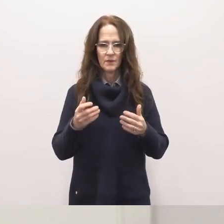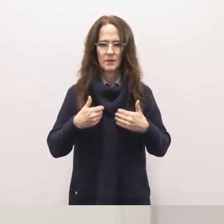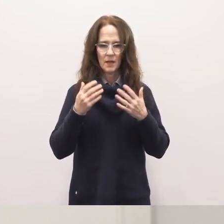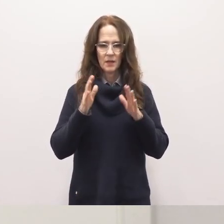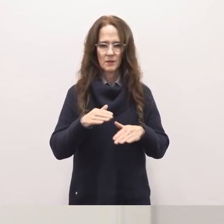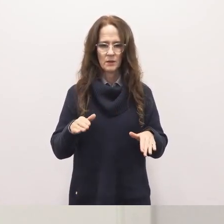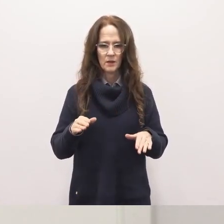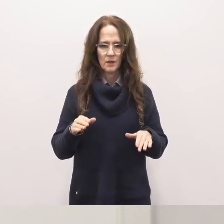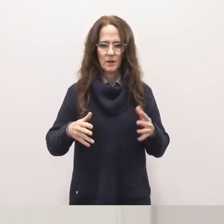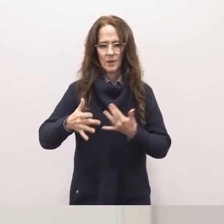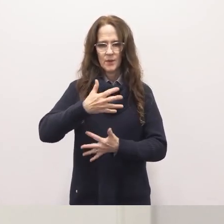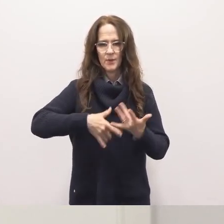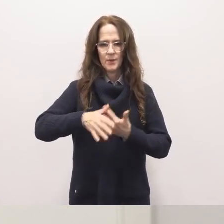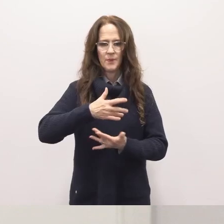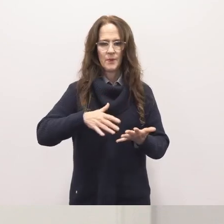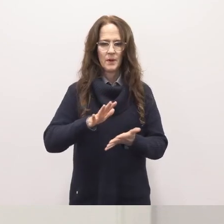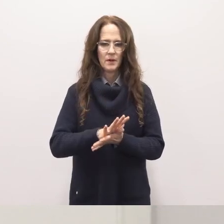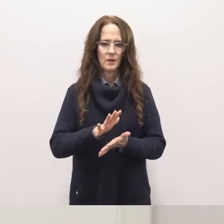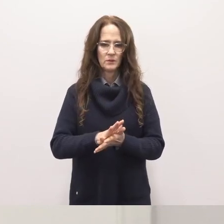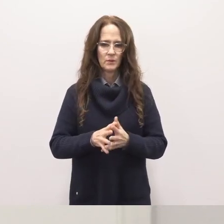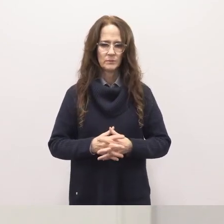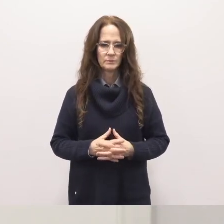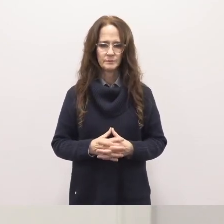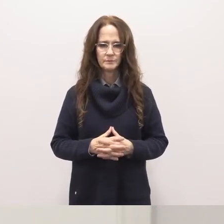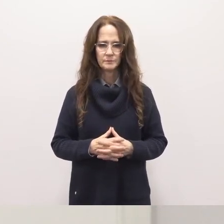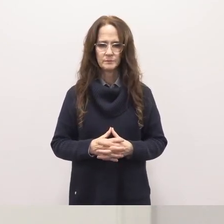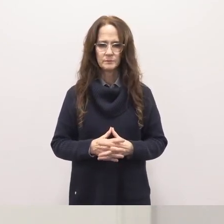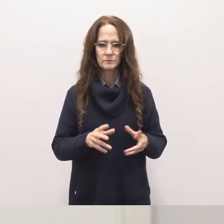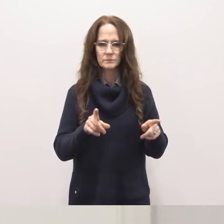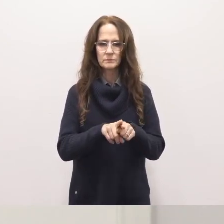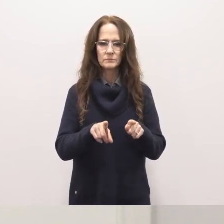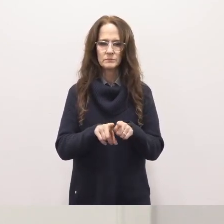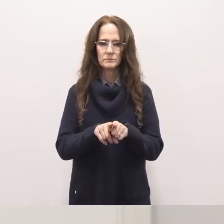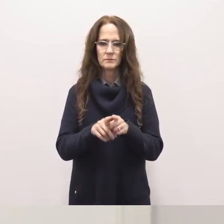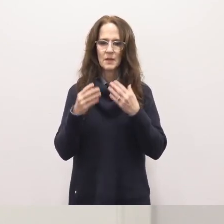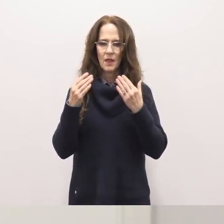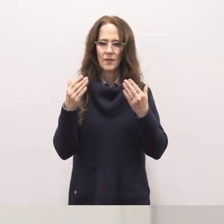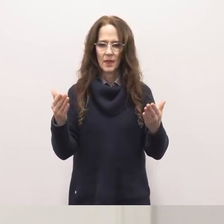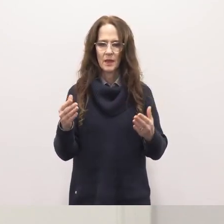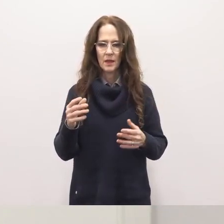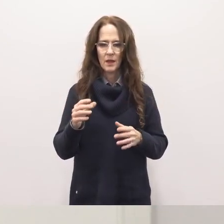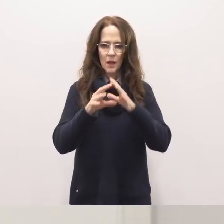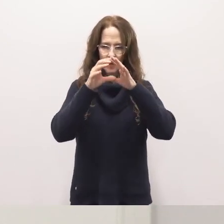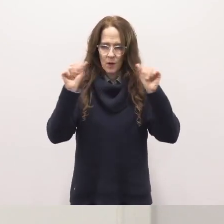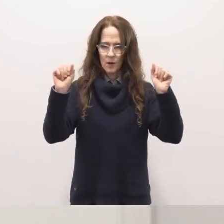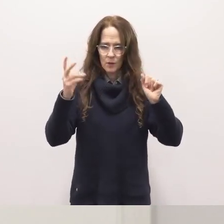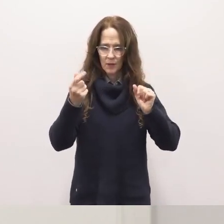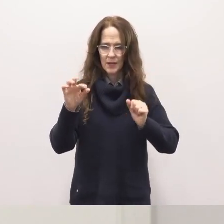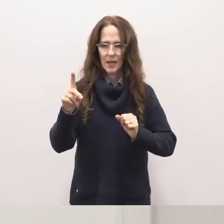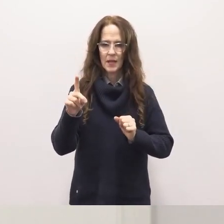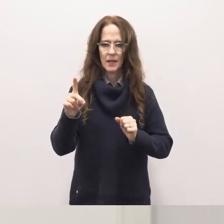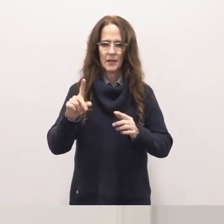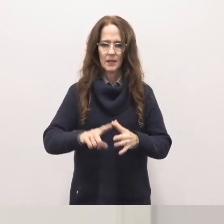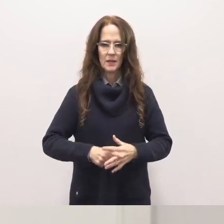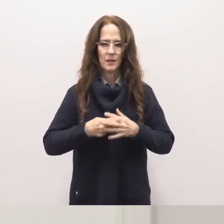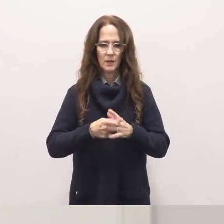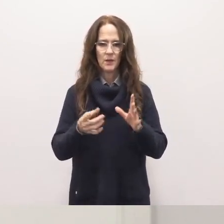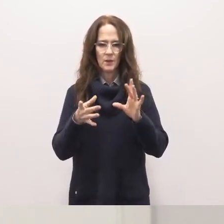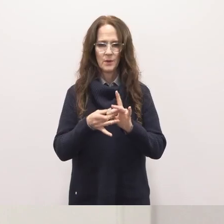to be out in our school. I would like to just thank you, Mrs. Craighead, for opening and your statements about victims